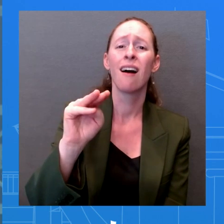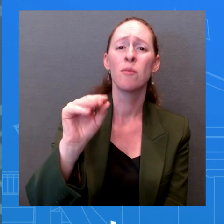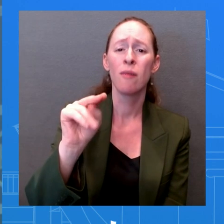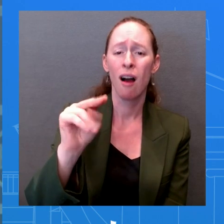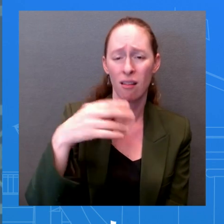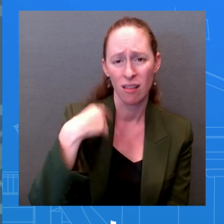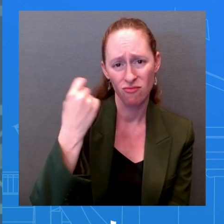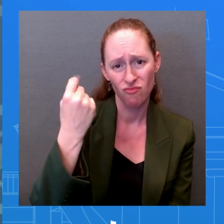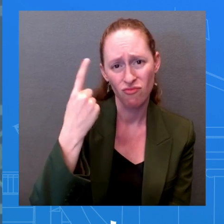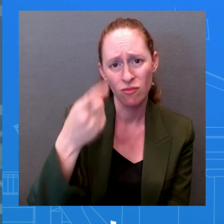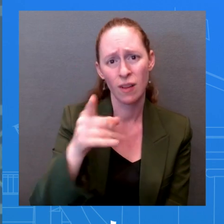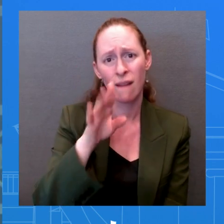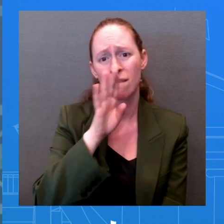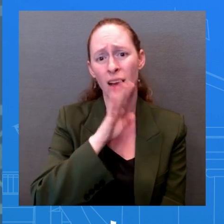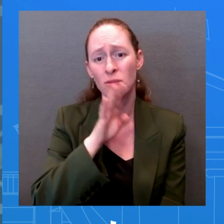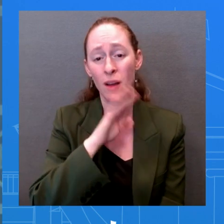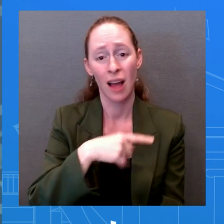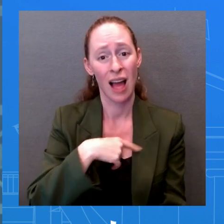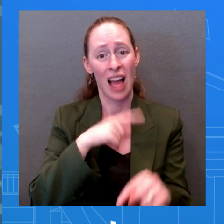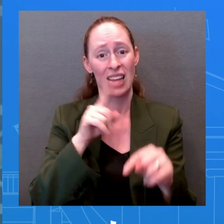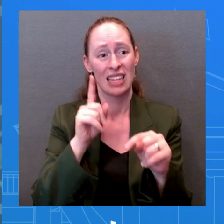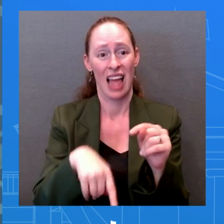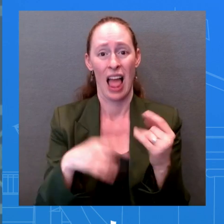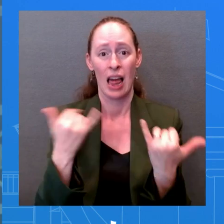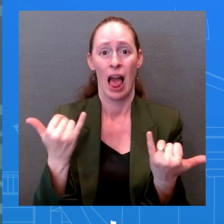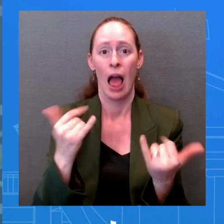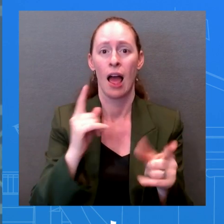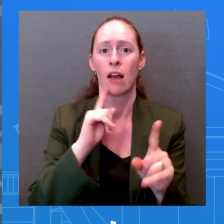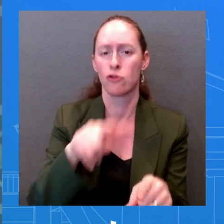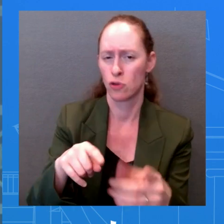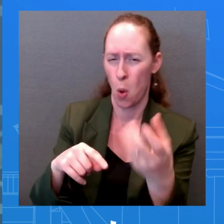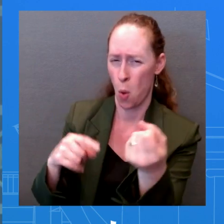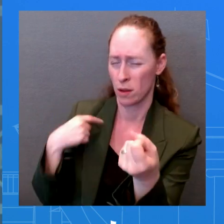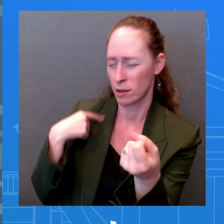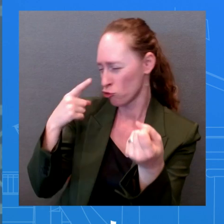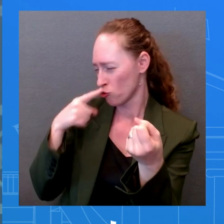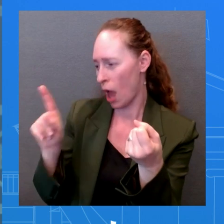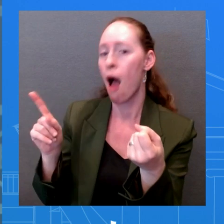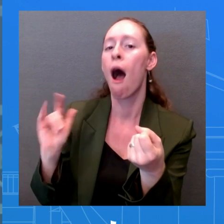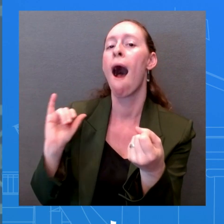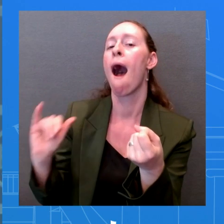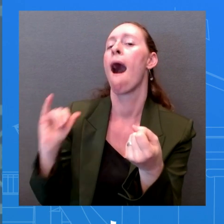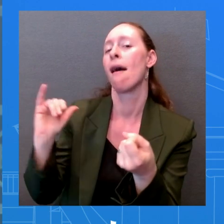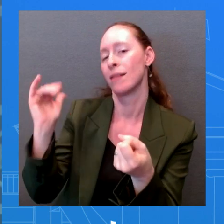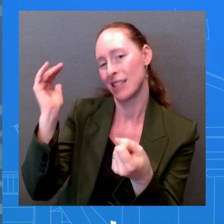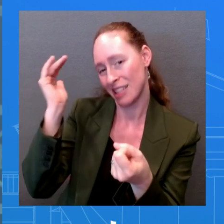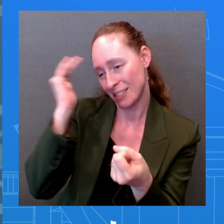so that I can give you a fulsome answer. So, let me check in on this, and we can talk about it.